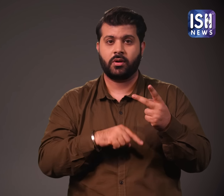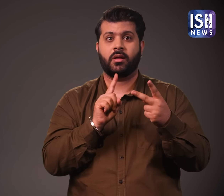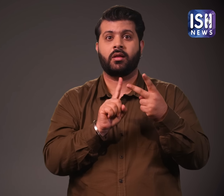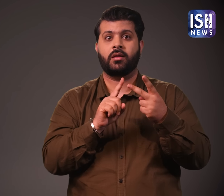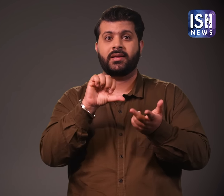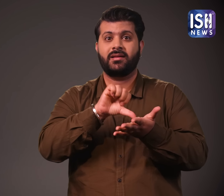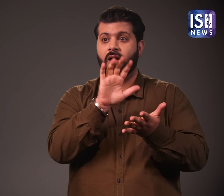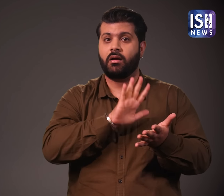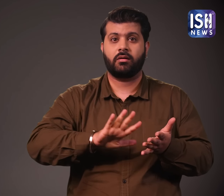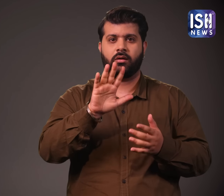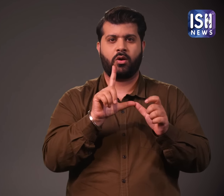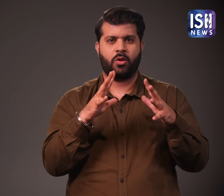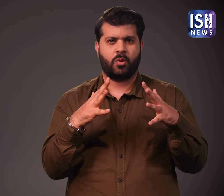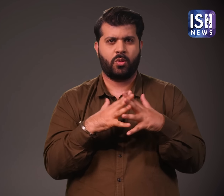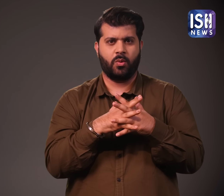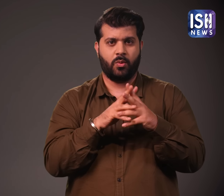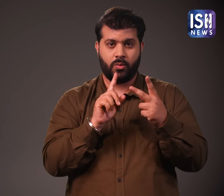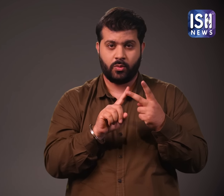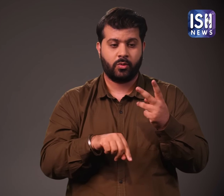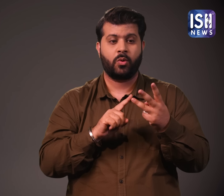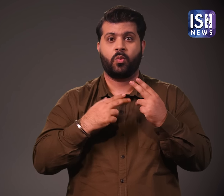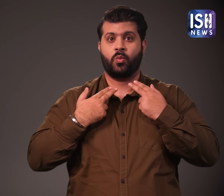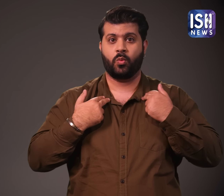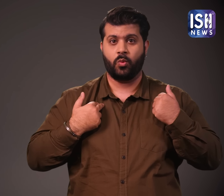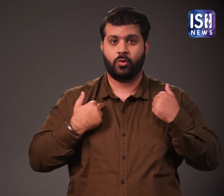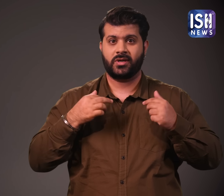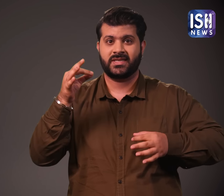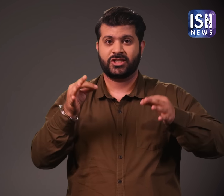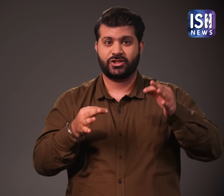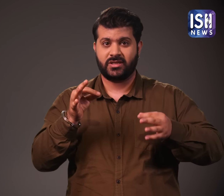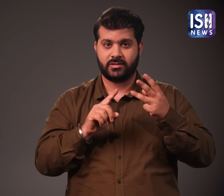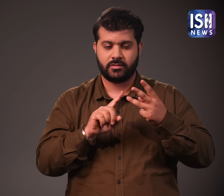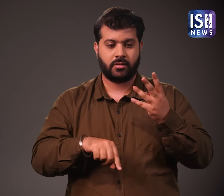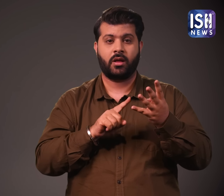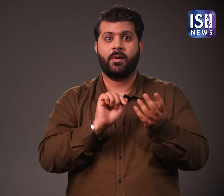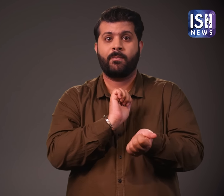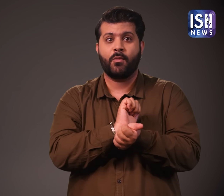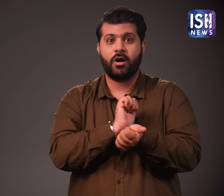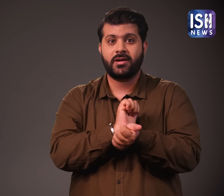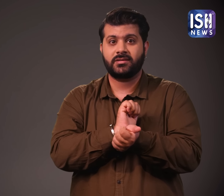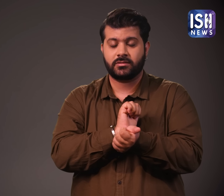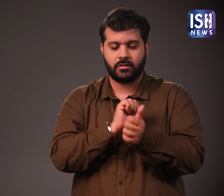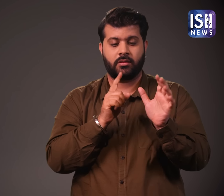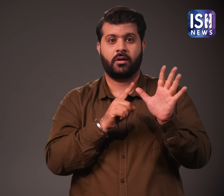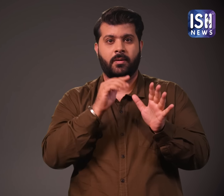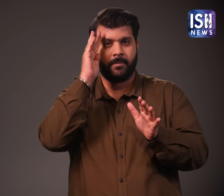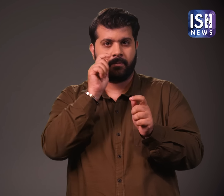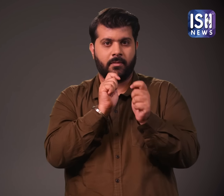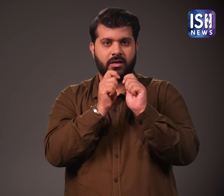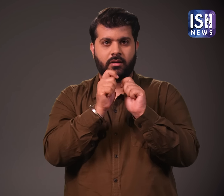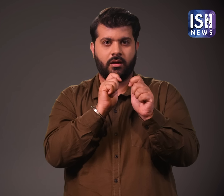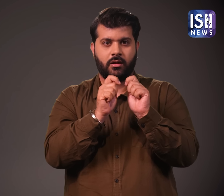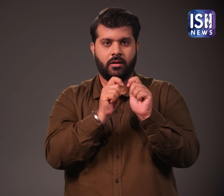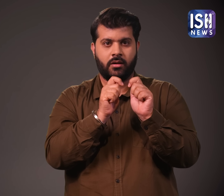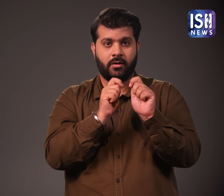Iran's national laws, courts and judges, police forces and media.